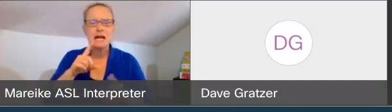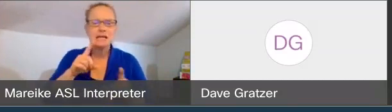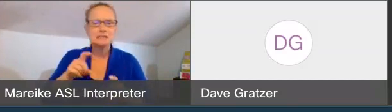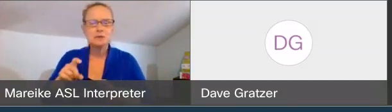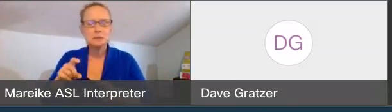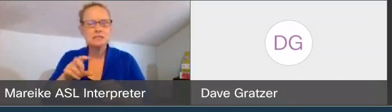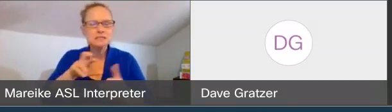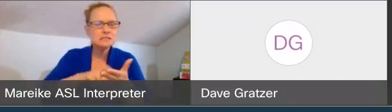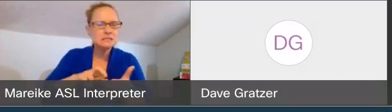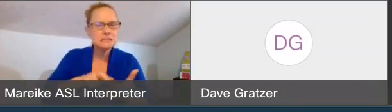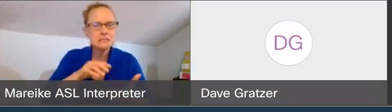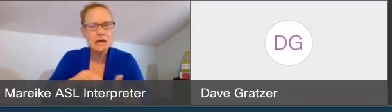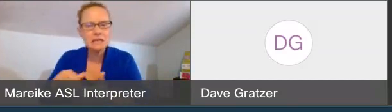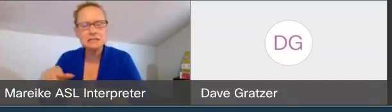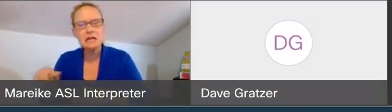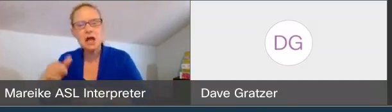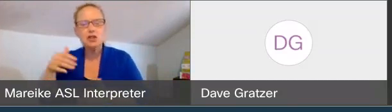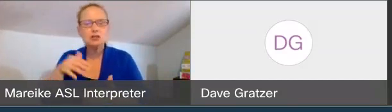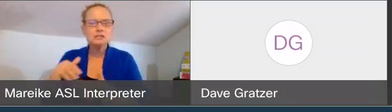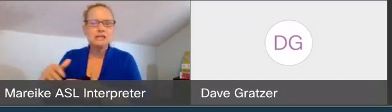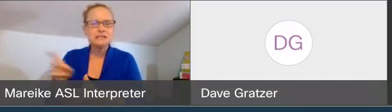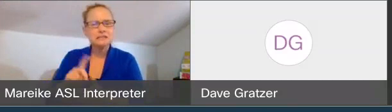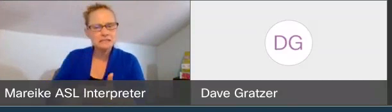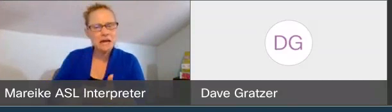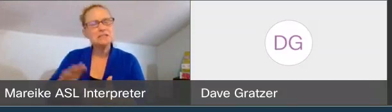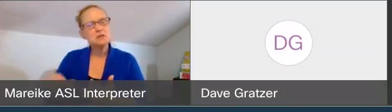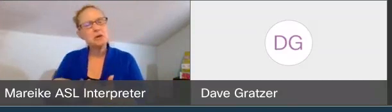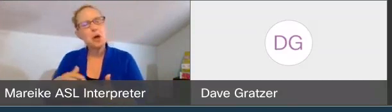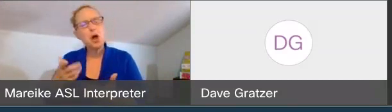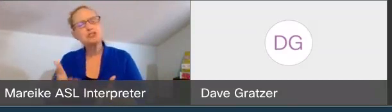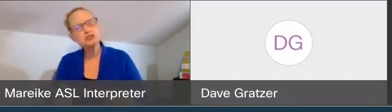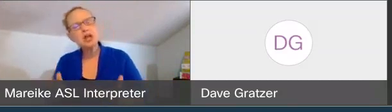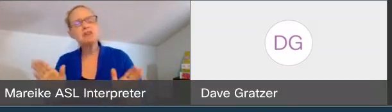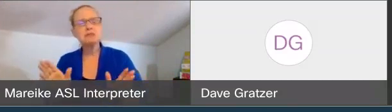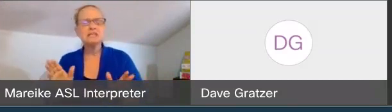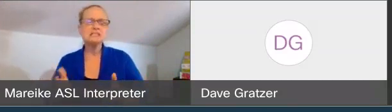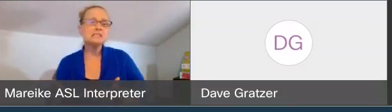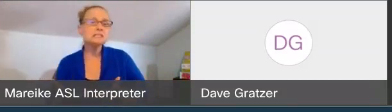other study designs, that all point generally to the picture that that FACT is effective,